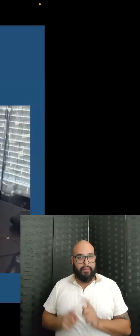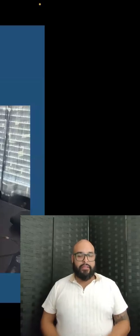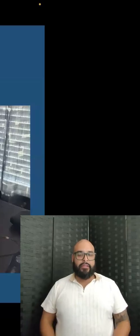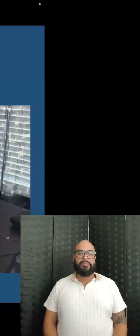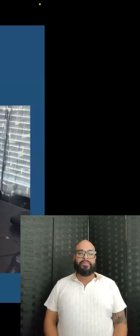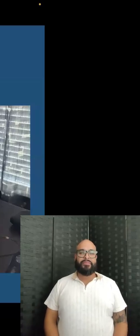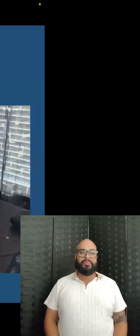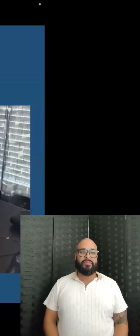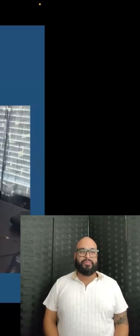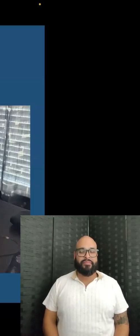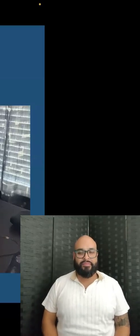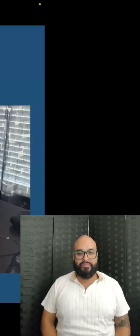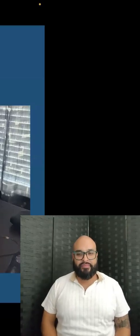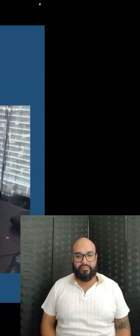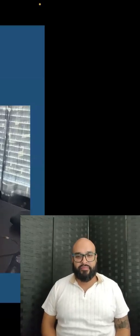All right. The next slide, please.